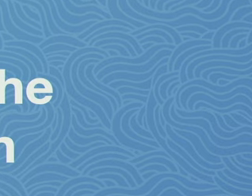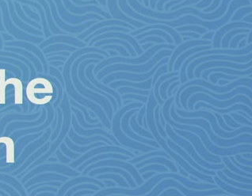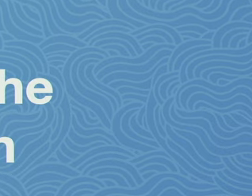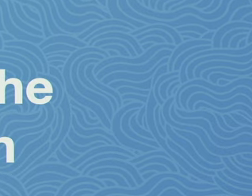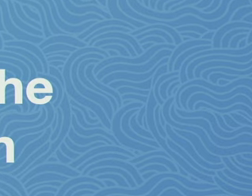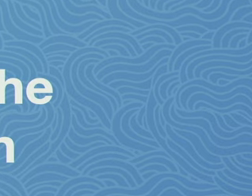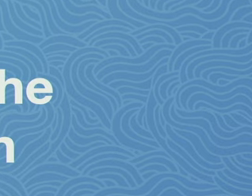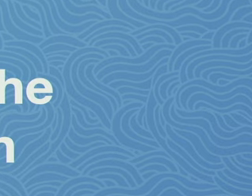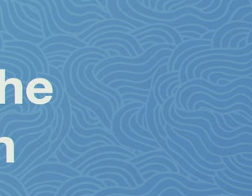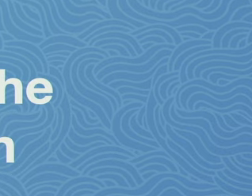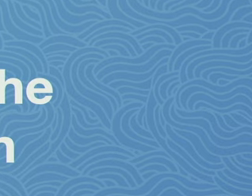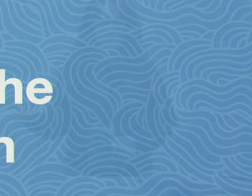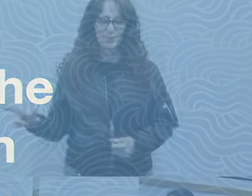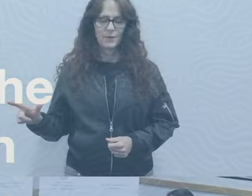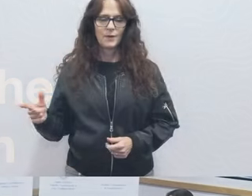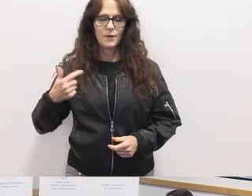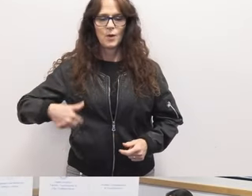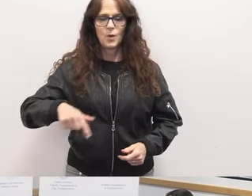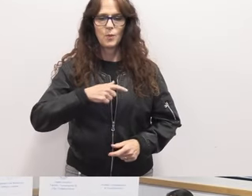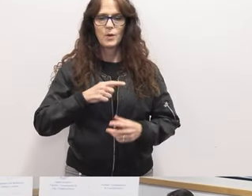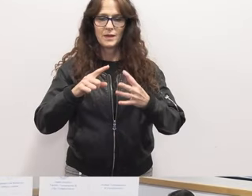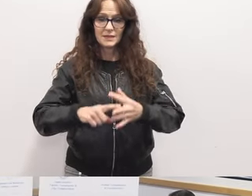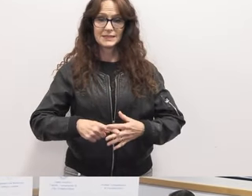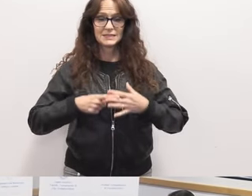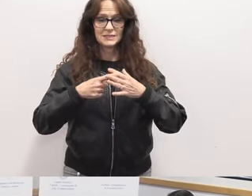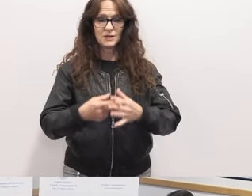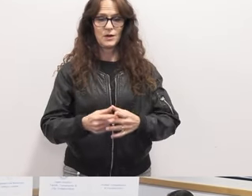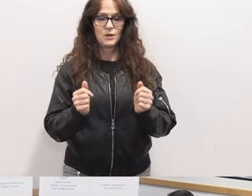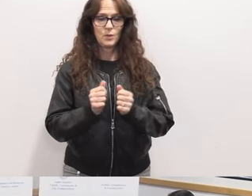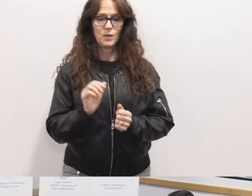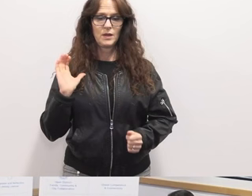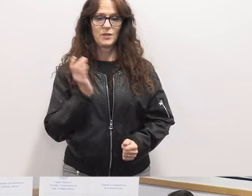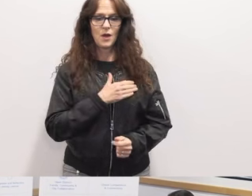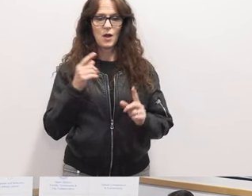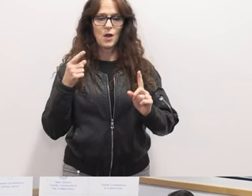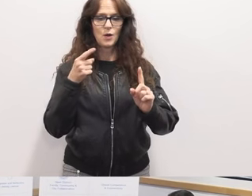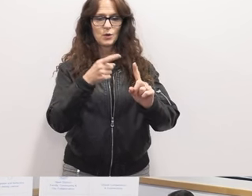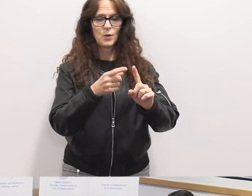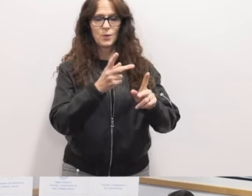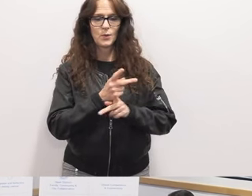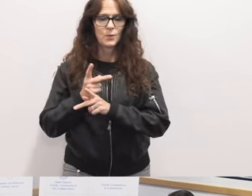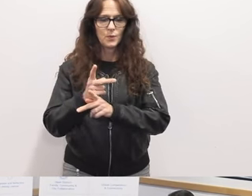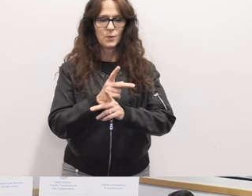Welcome back everybody. We will get started with our goals and governance conversation.